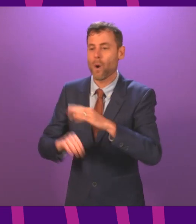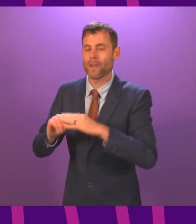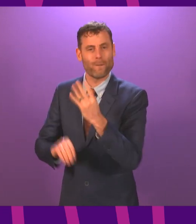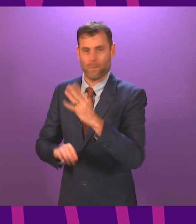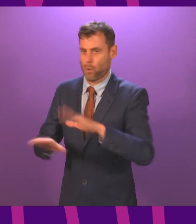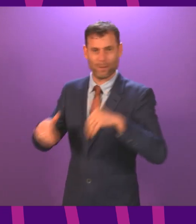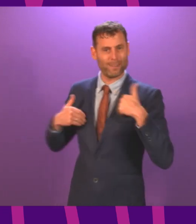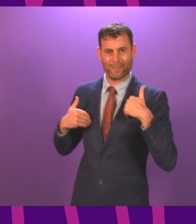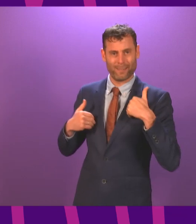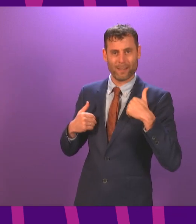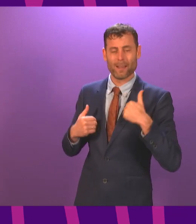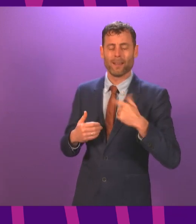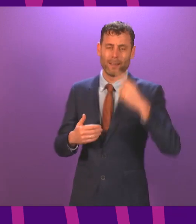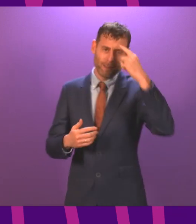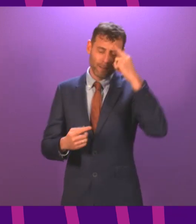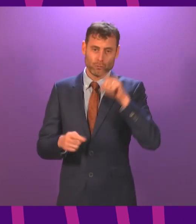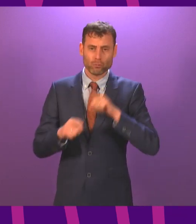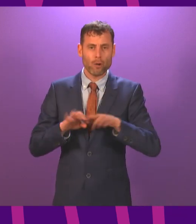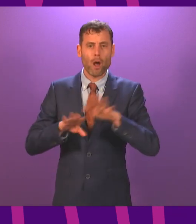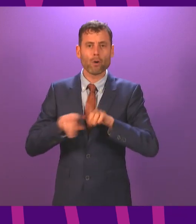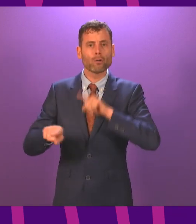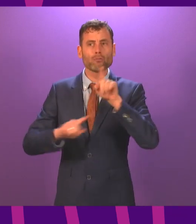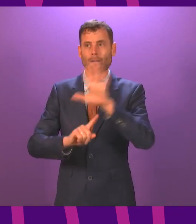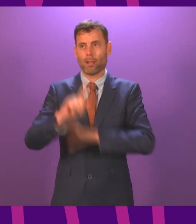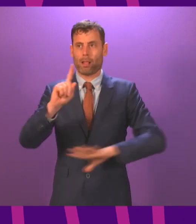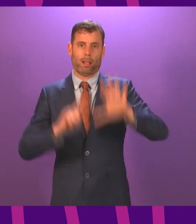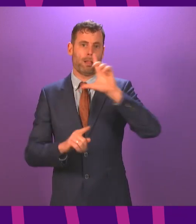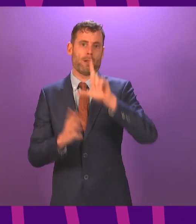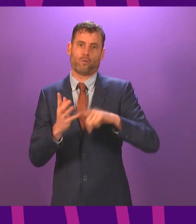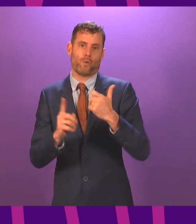non-essential travel between Scotland and other parts of the UK.